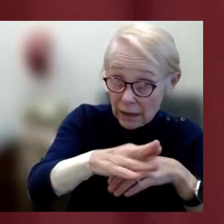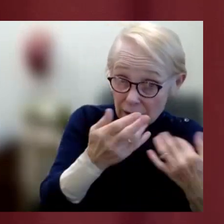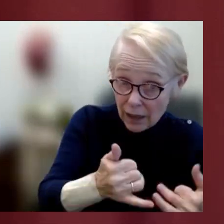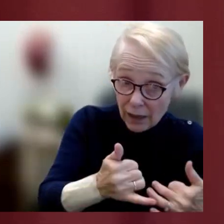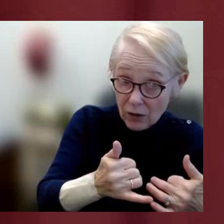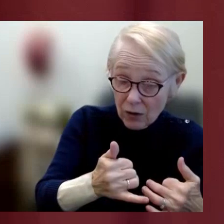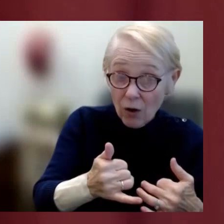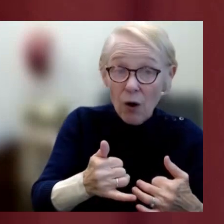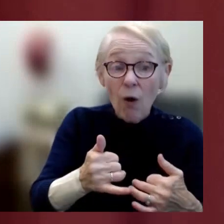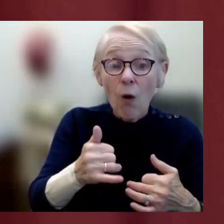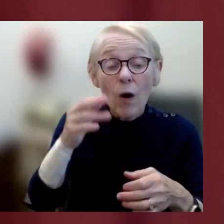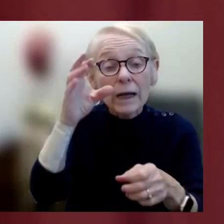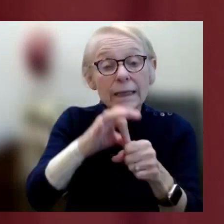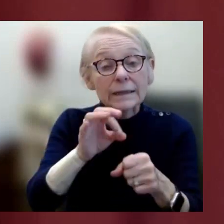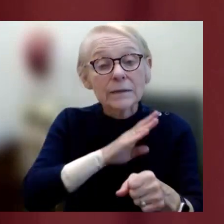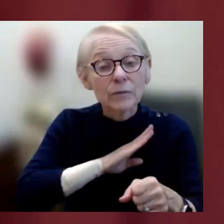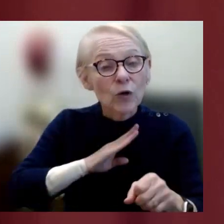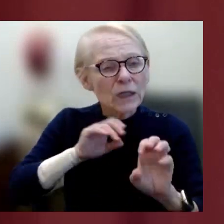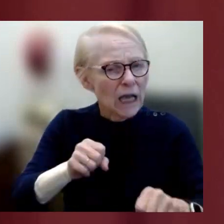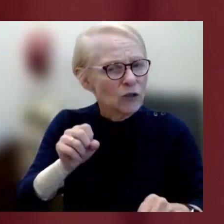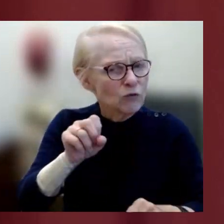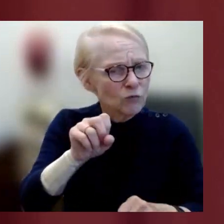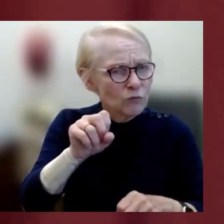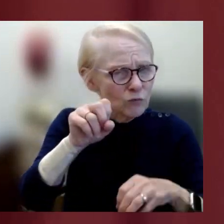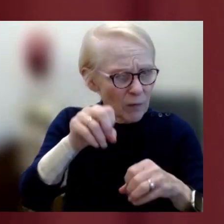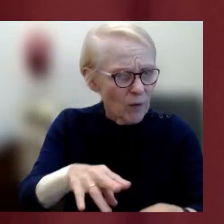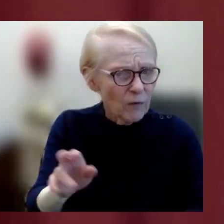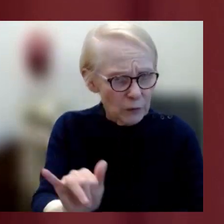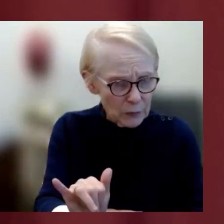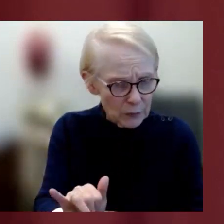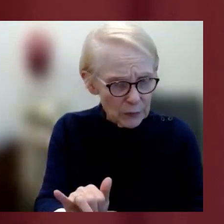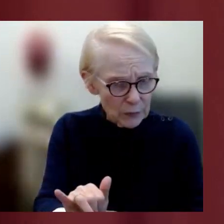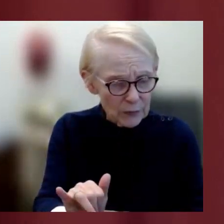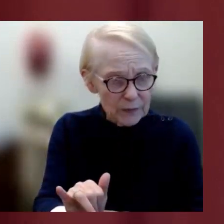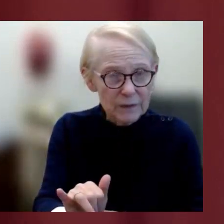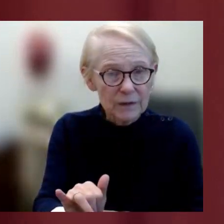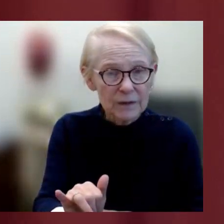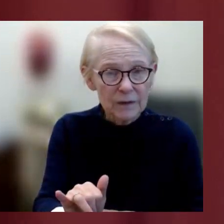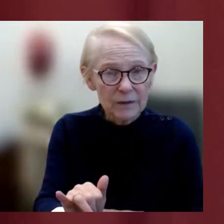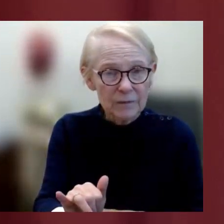there's also a list of times that those dropboxes are available so you can just go and and put it